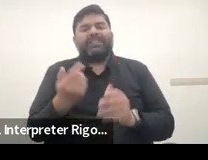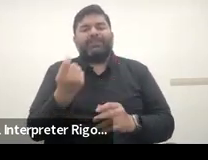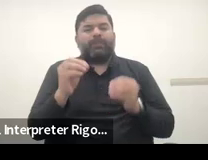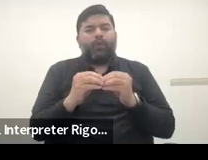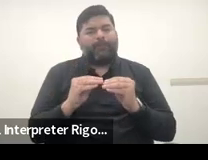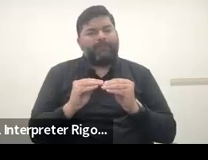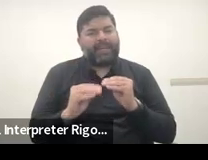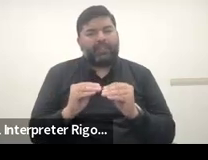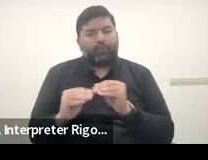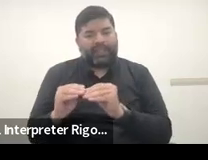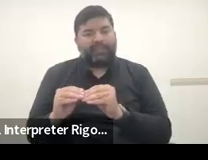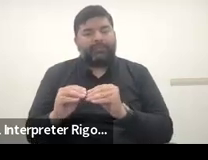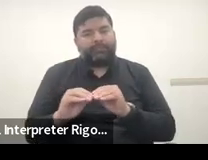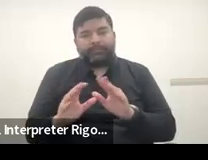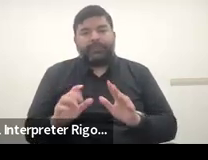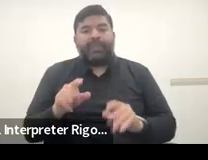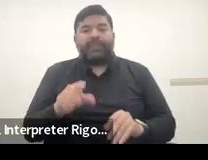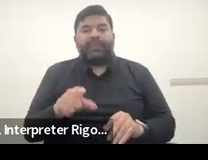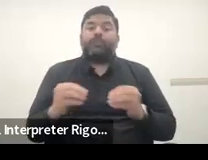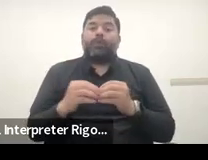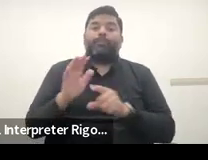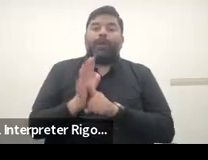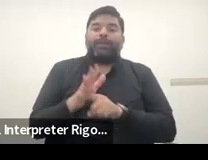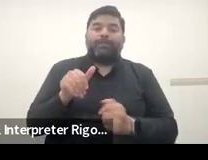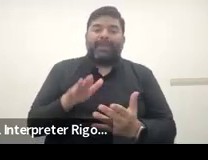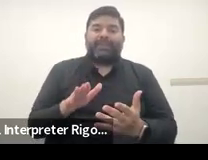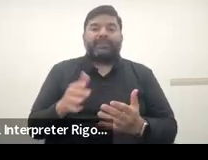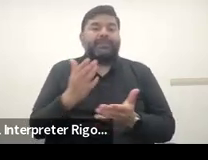this is actually a somewhat popular method—um some people have used like a thousand